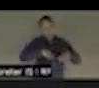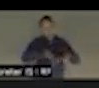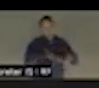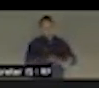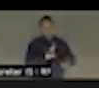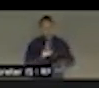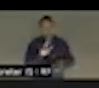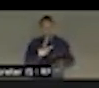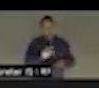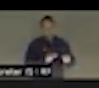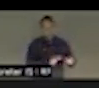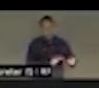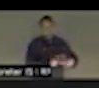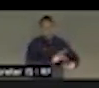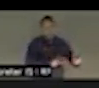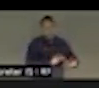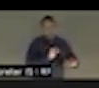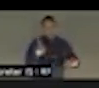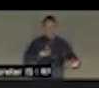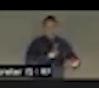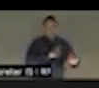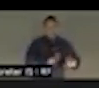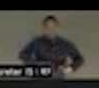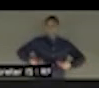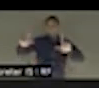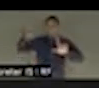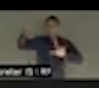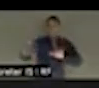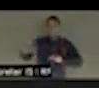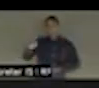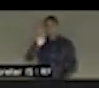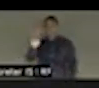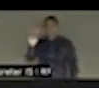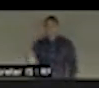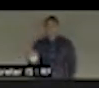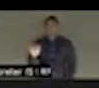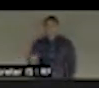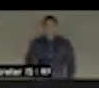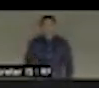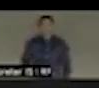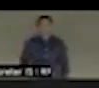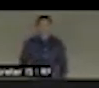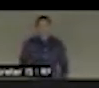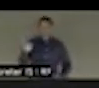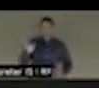practices helping to improve feedback mechanisms and we'll also create a model